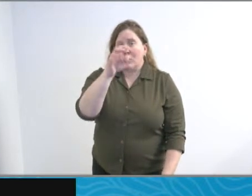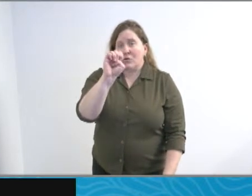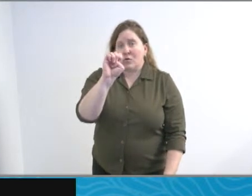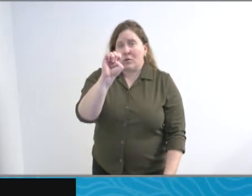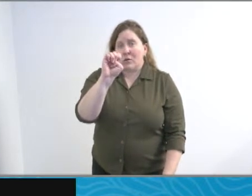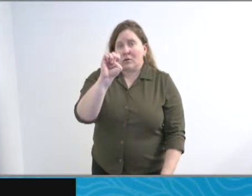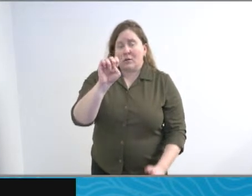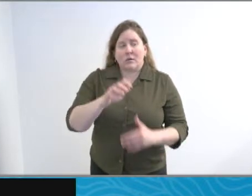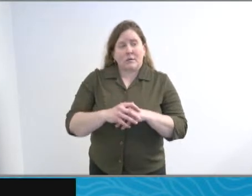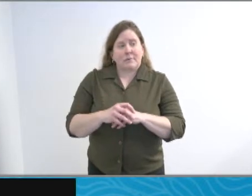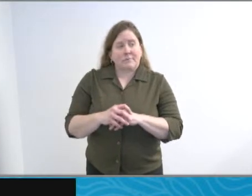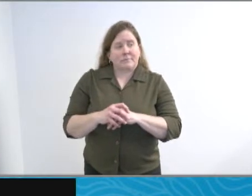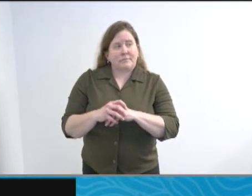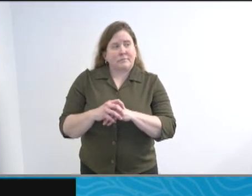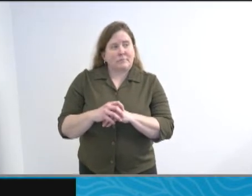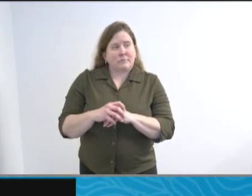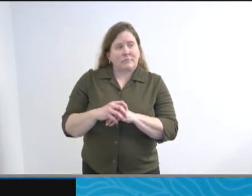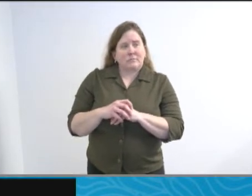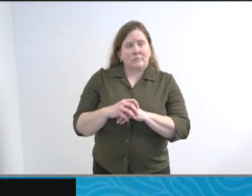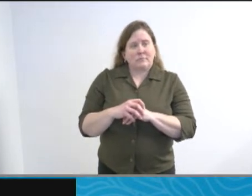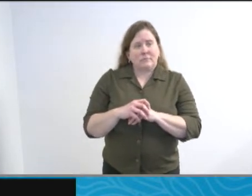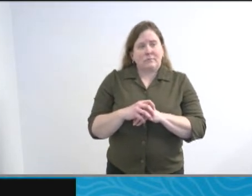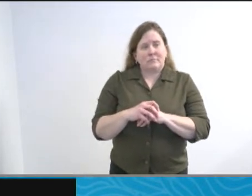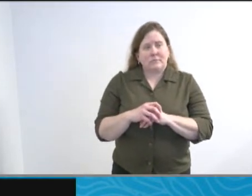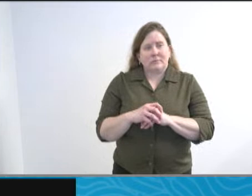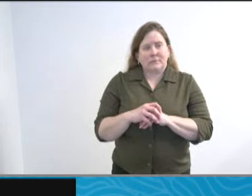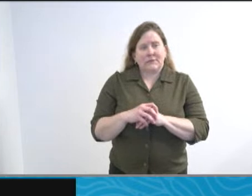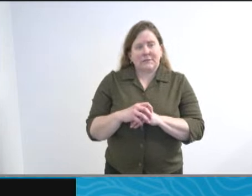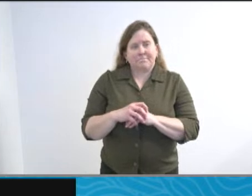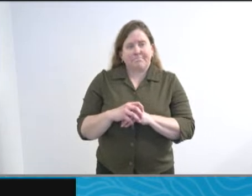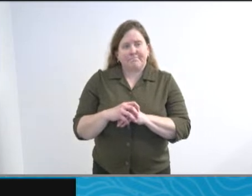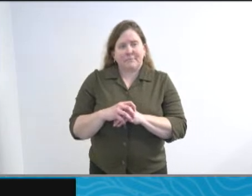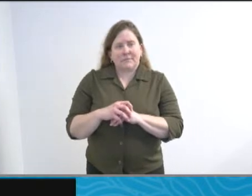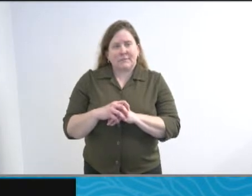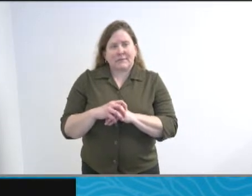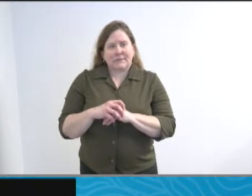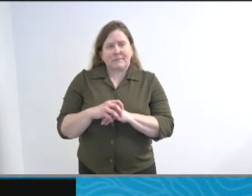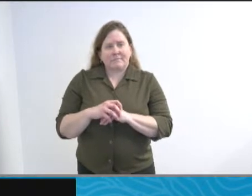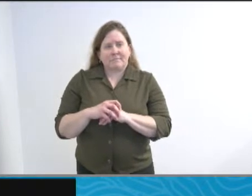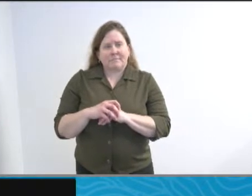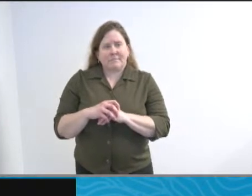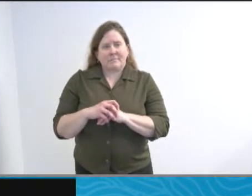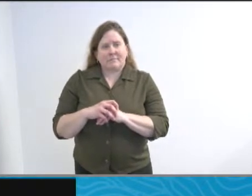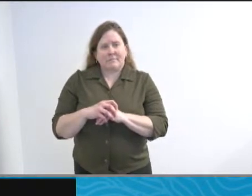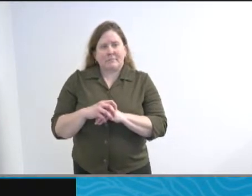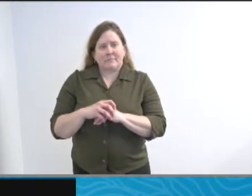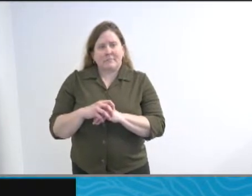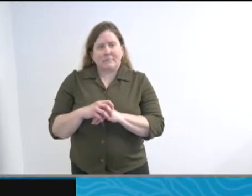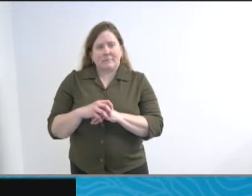Go for it, George. Oh, thank you Jim. I'm not sure how we have any more money left after spending